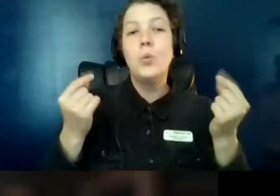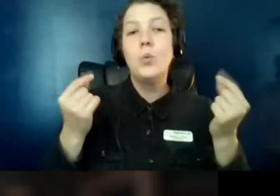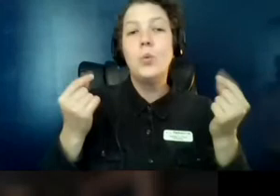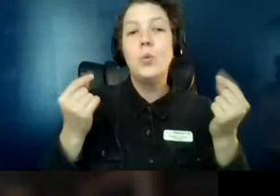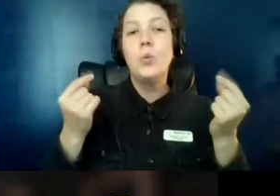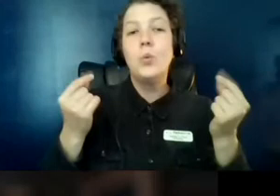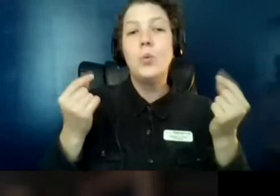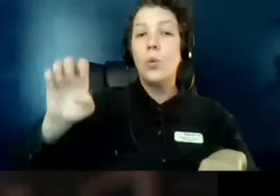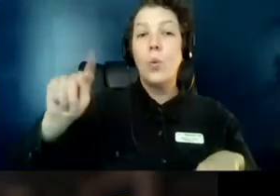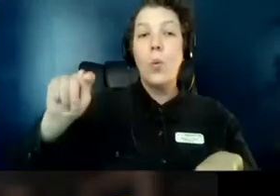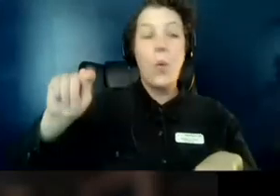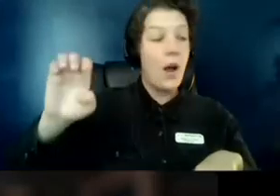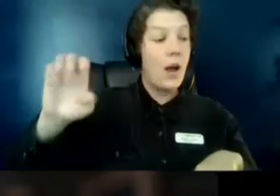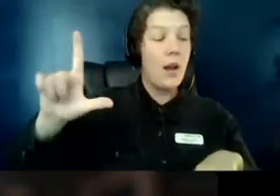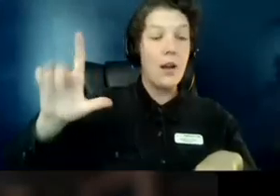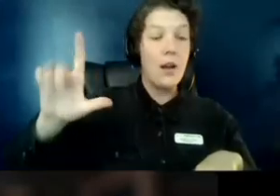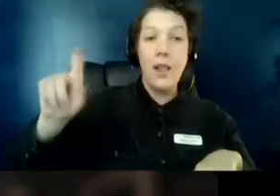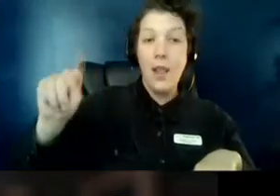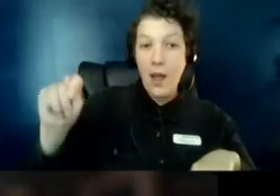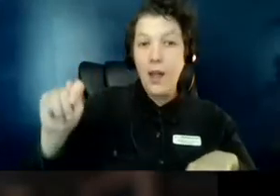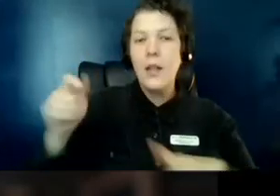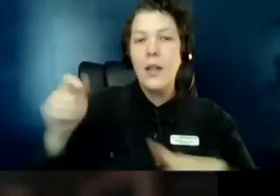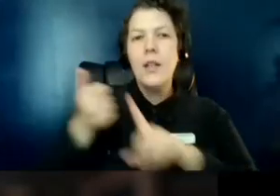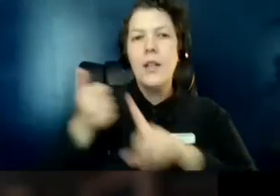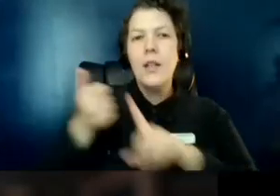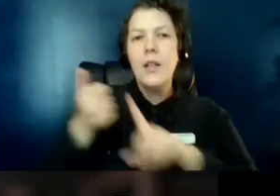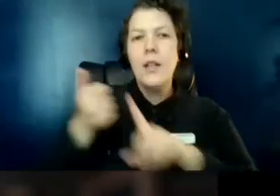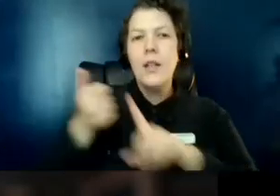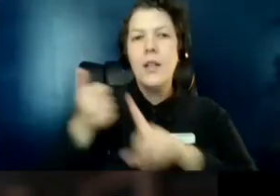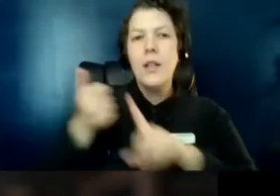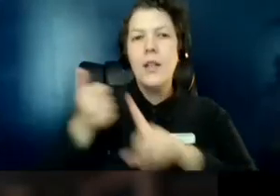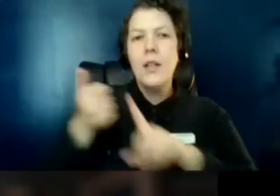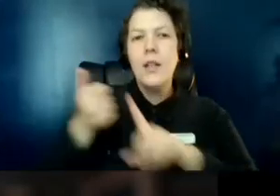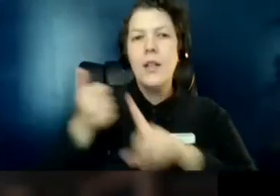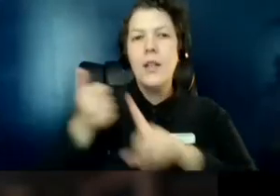them by the number of estimations, you got a pretty good estimate for what is there.